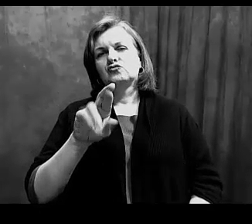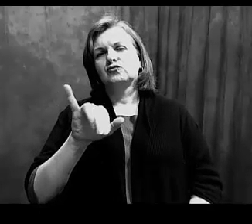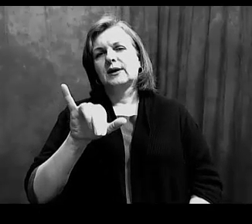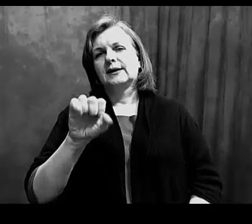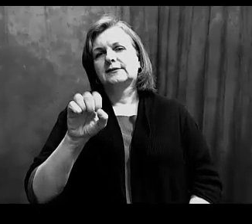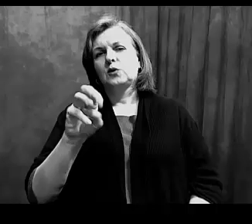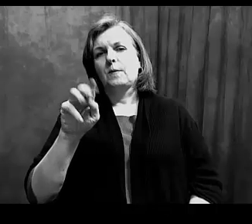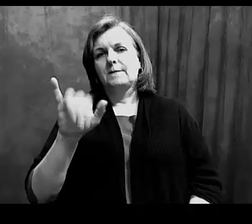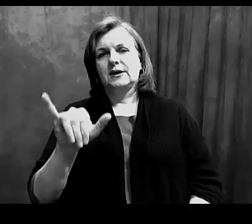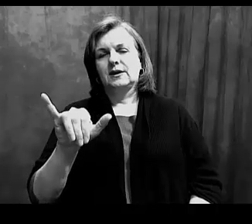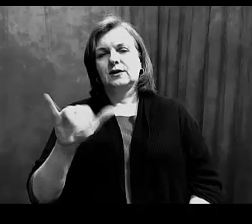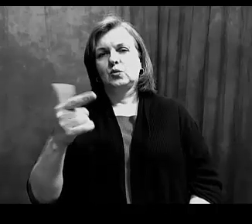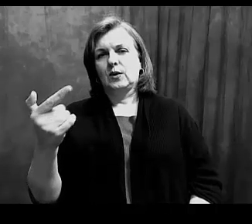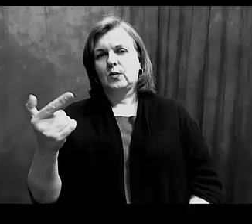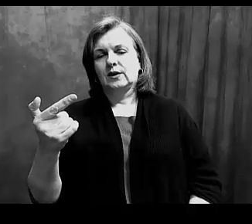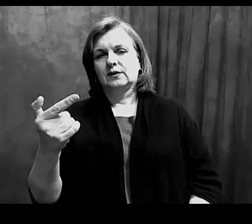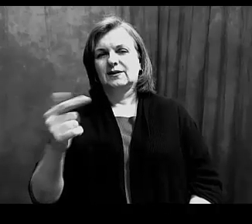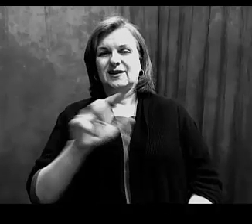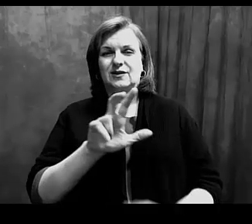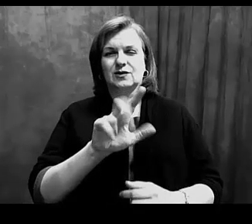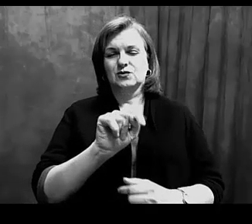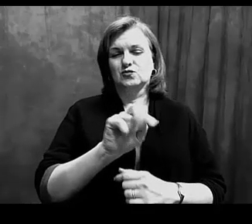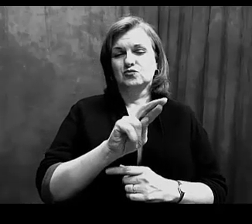"tri" = 3